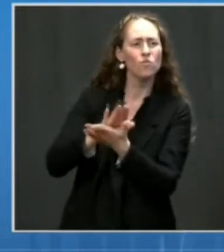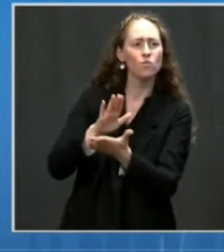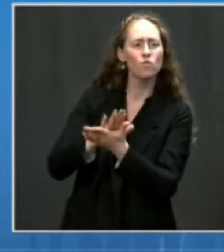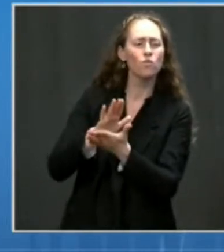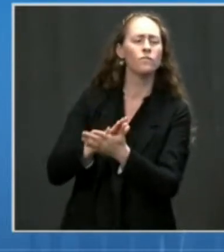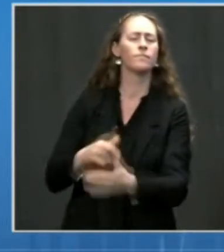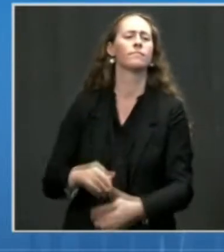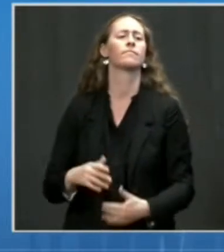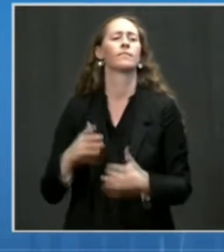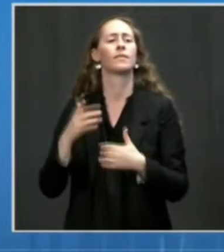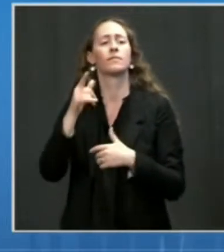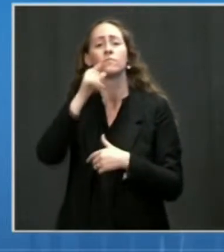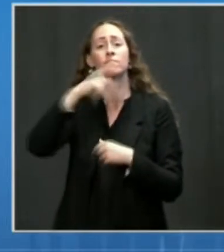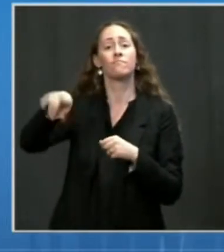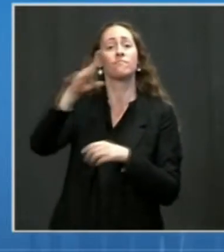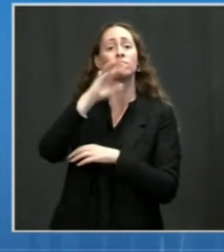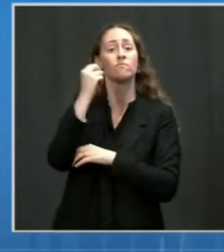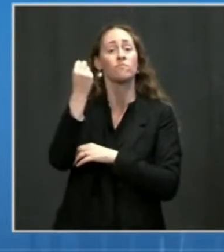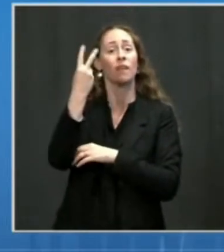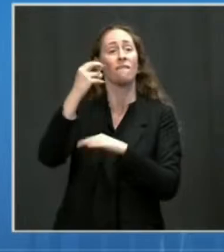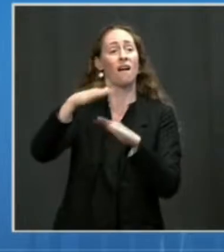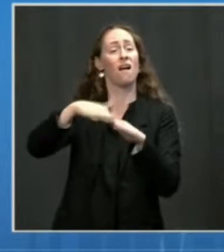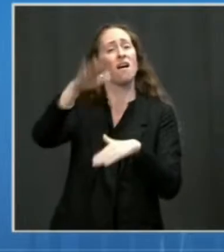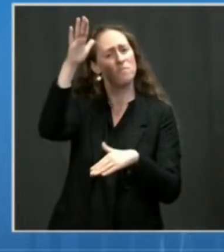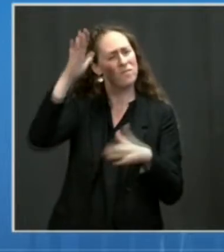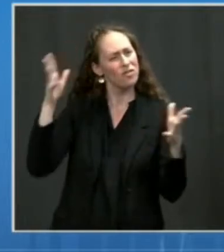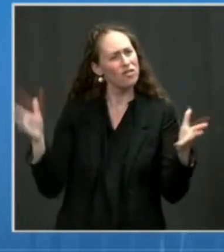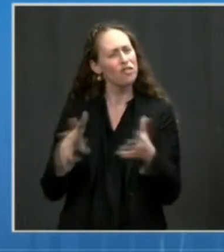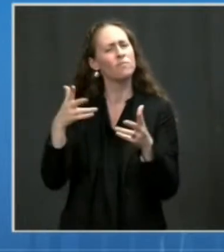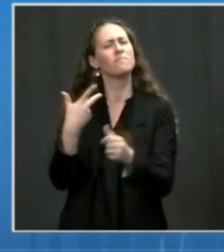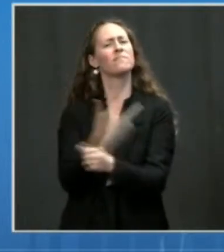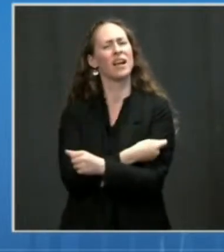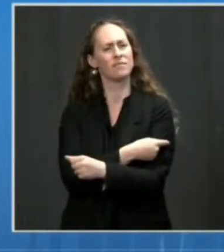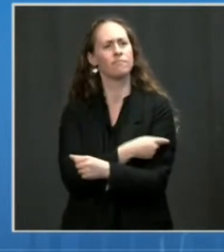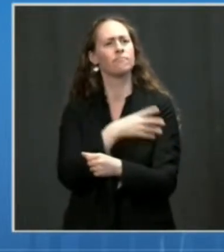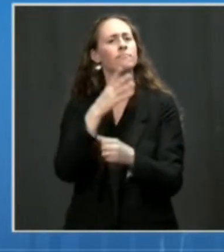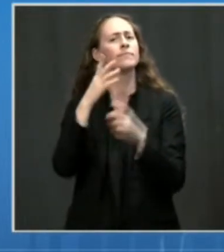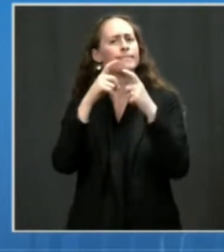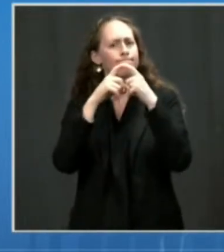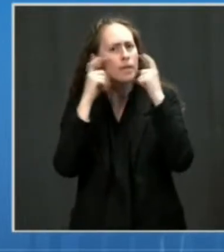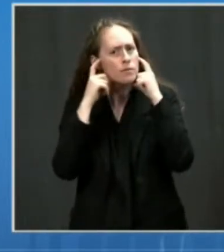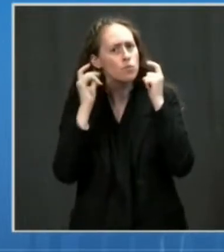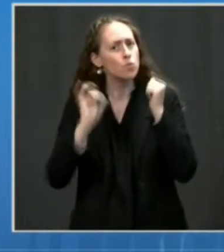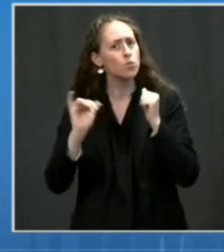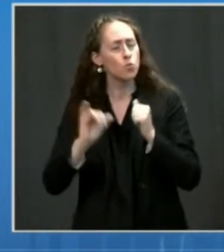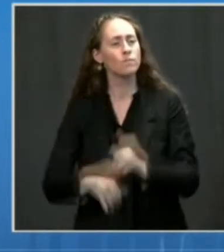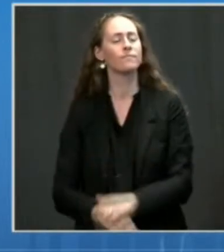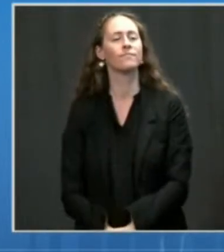CHILDREN SAFE AND IN SCHOOL. GET EVERYONE IN YOUR FAMILY